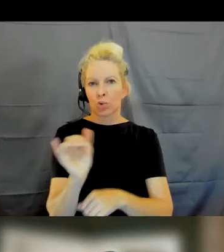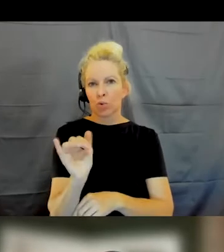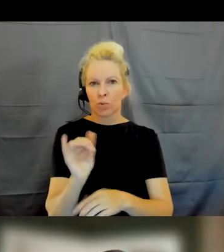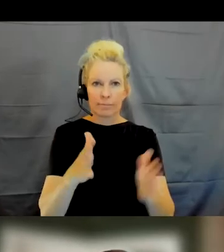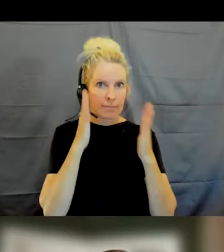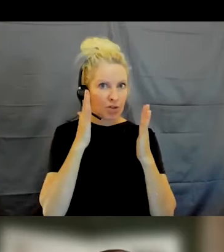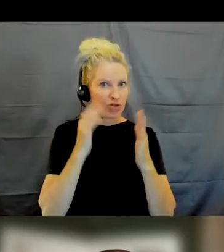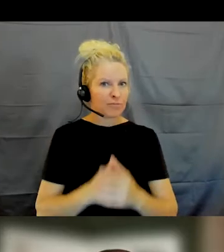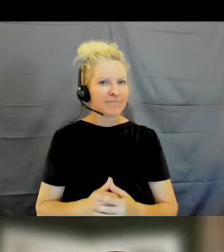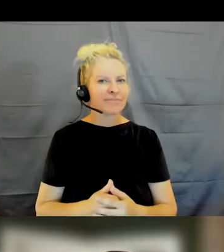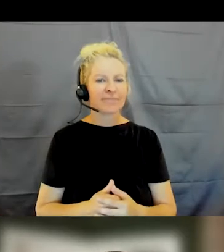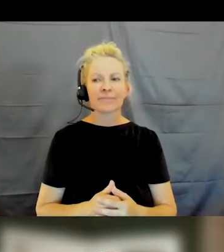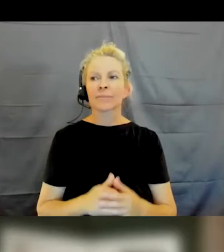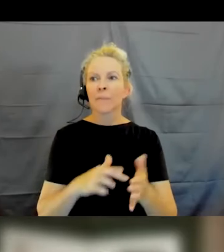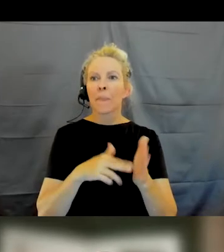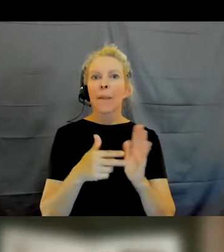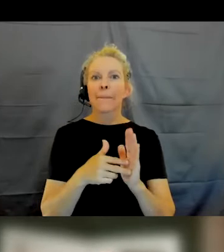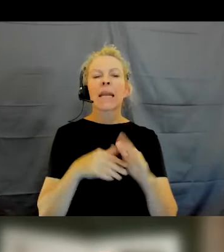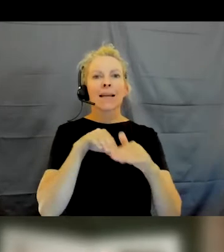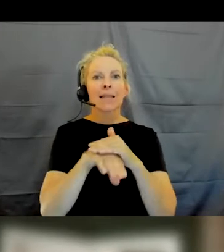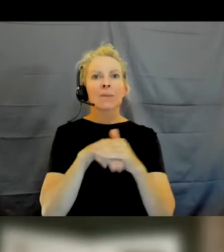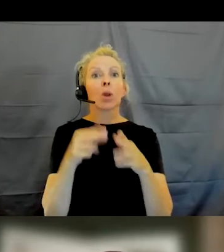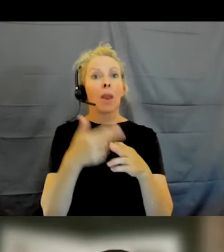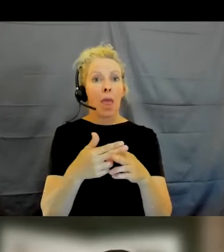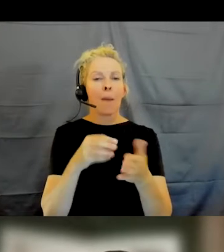You would want to put an accessible name on the form. Accessible name is something we will dive